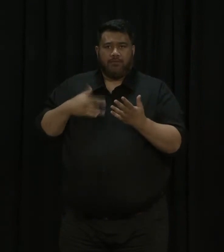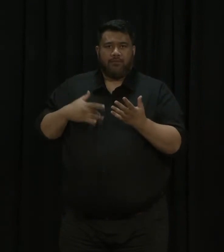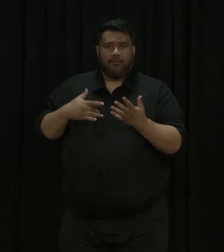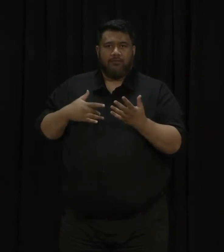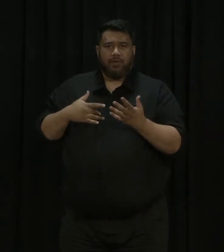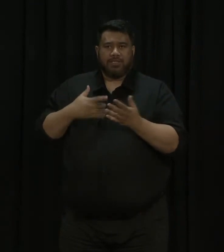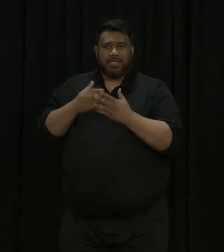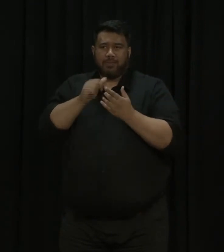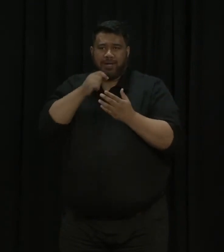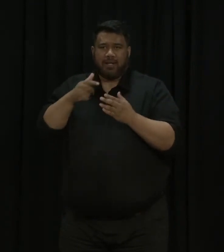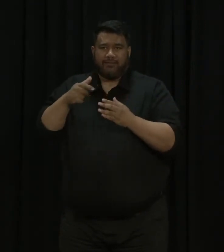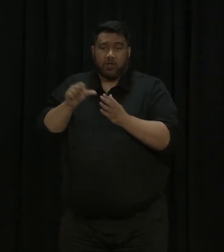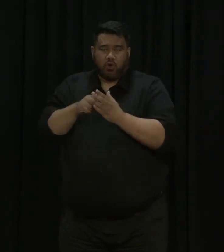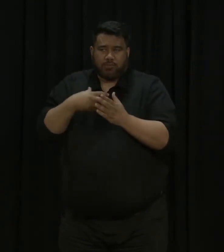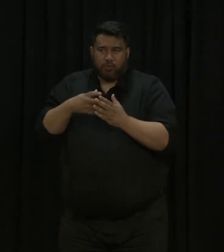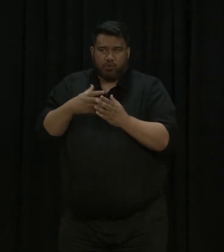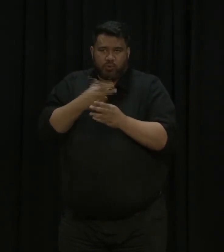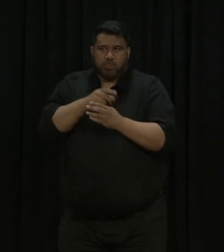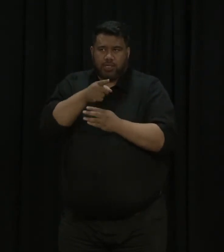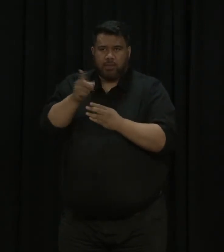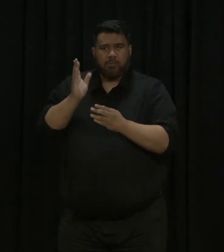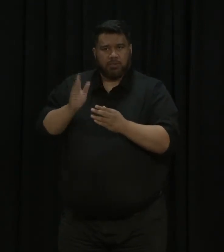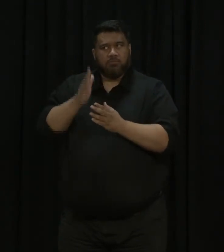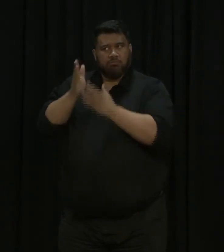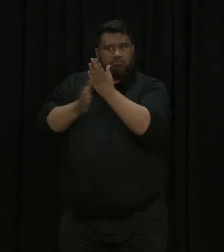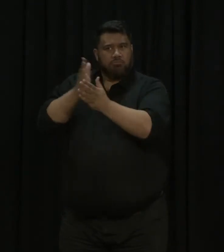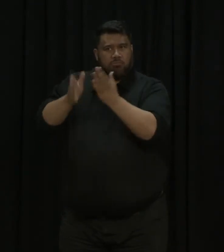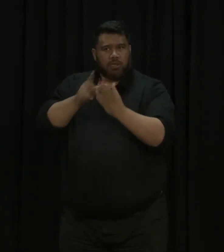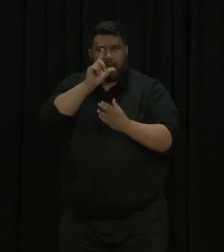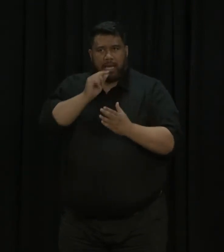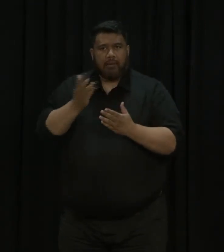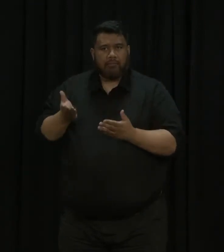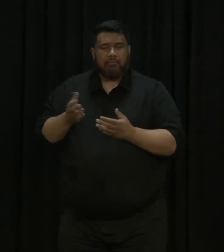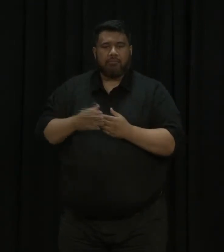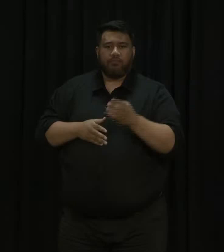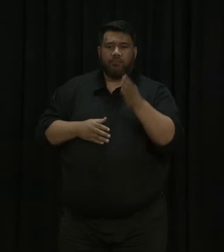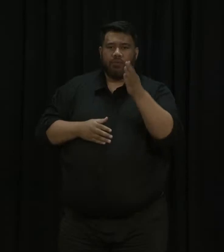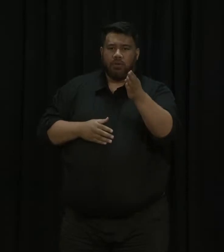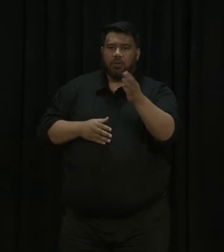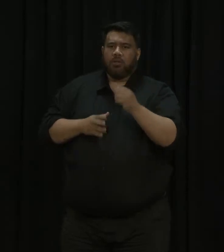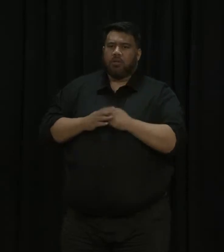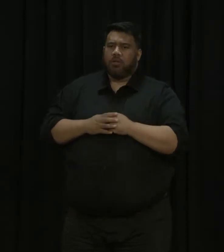are that they can work on a lower economy of scale model.